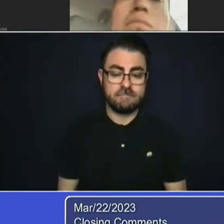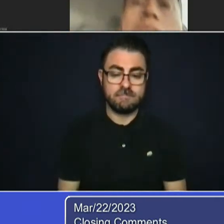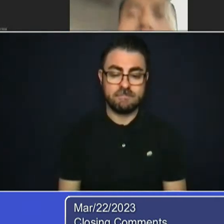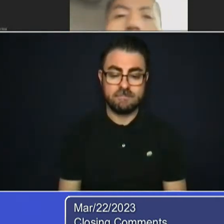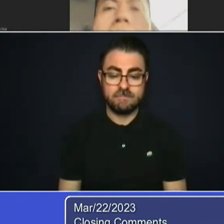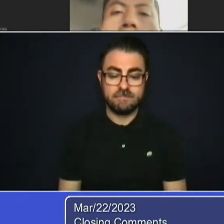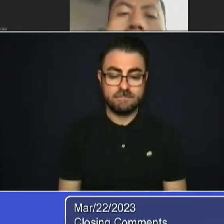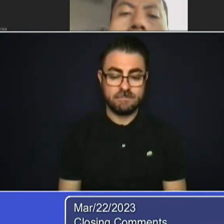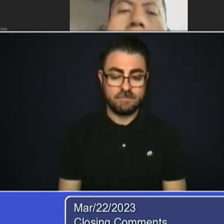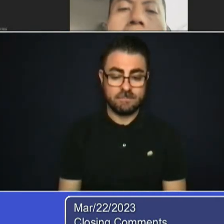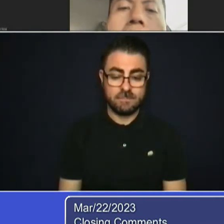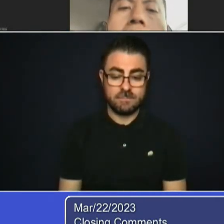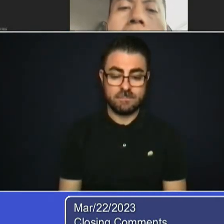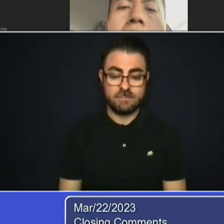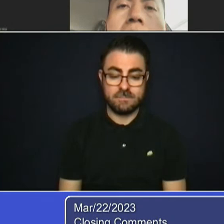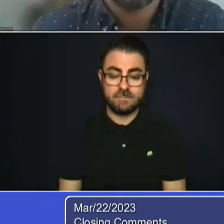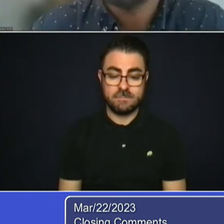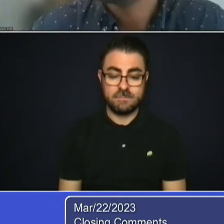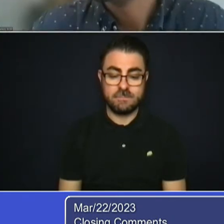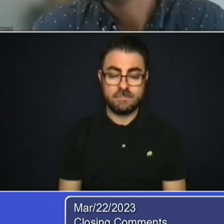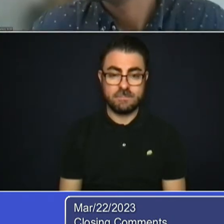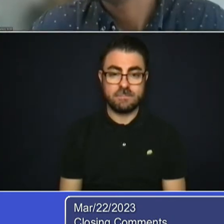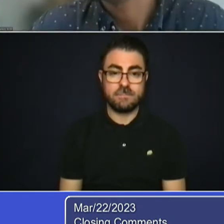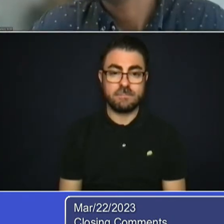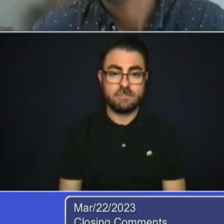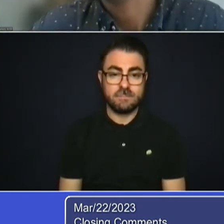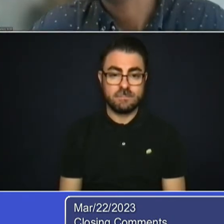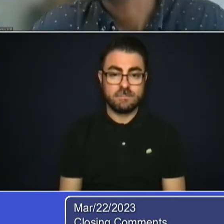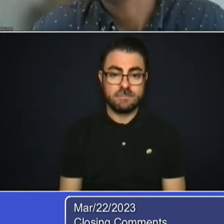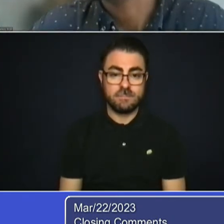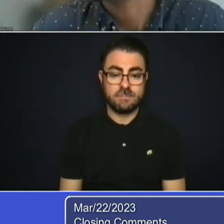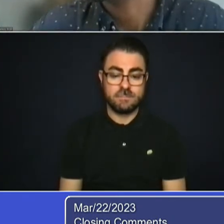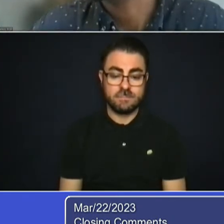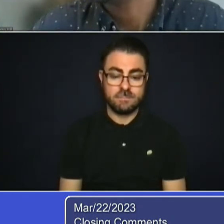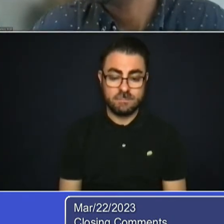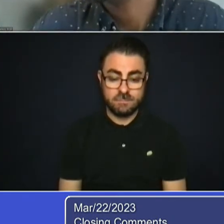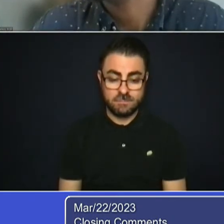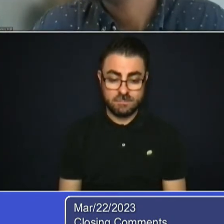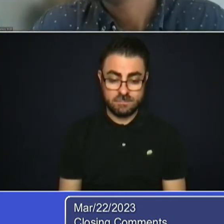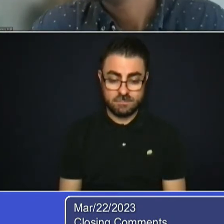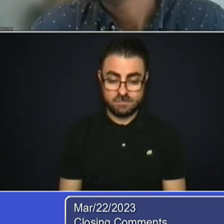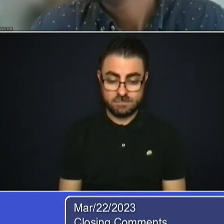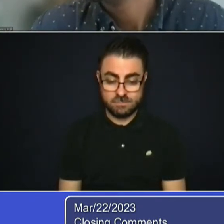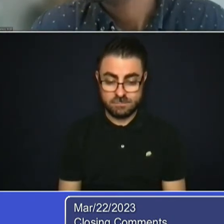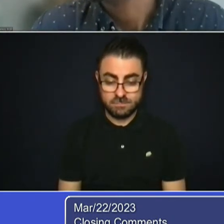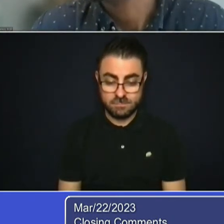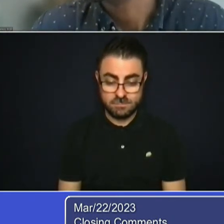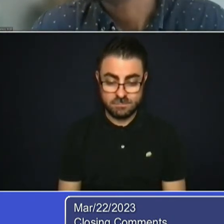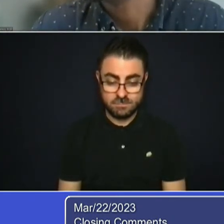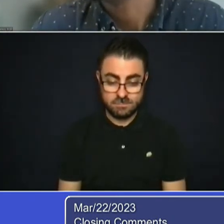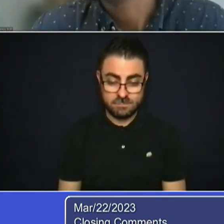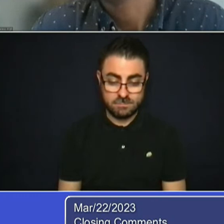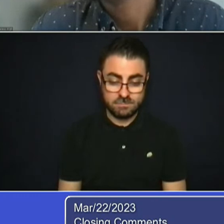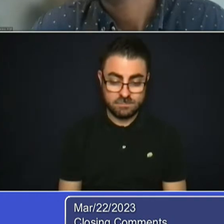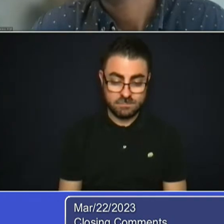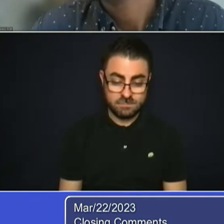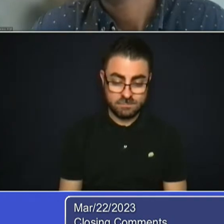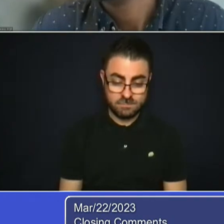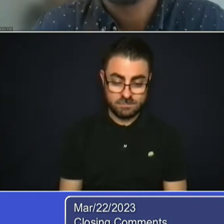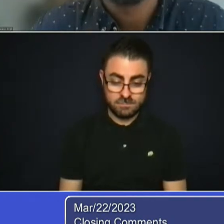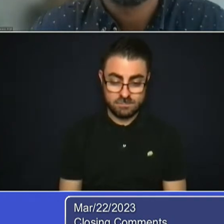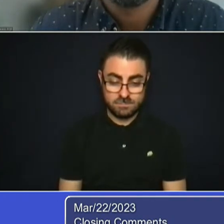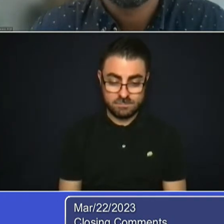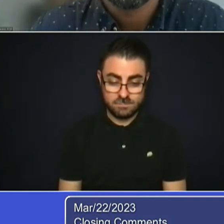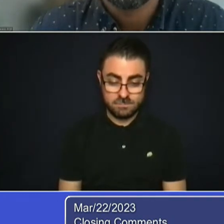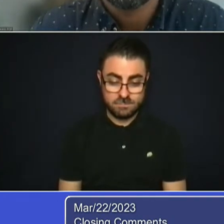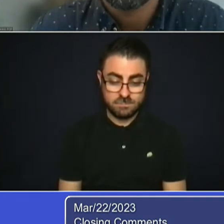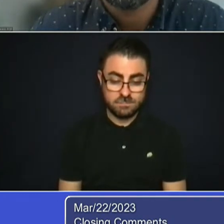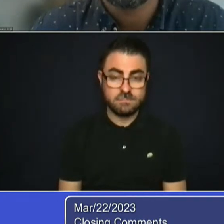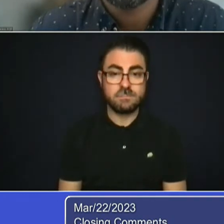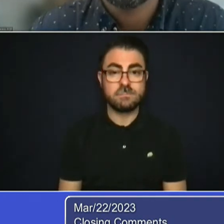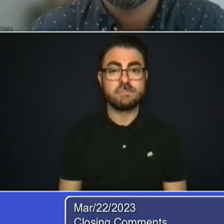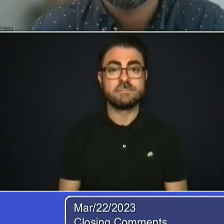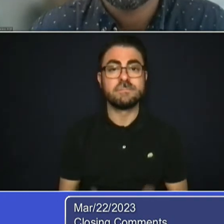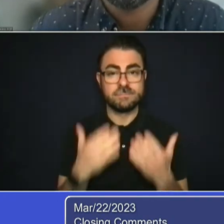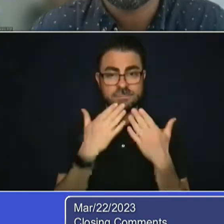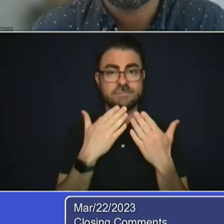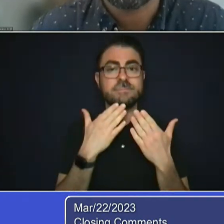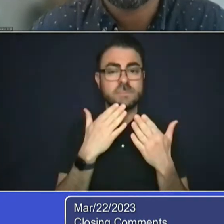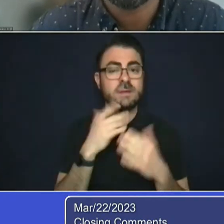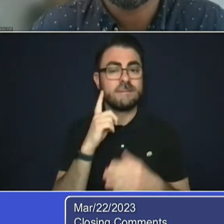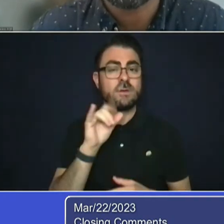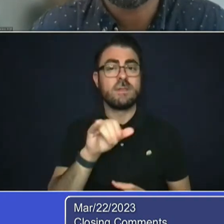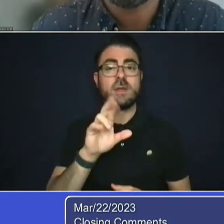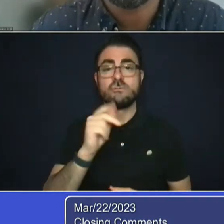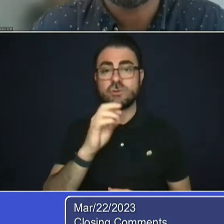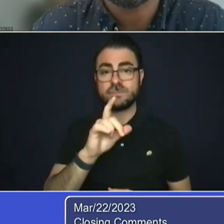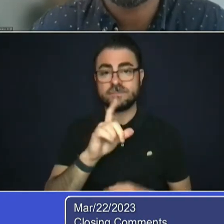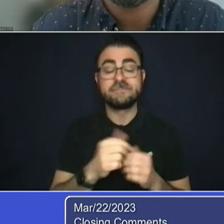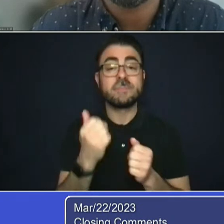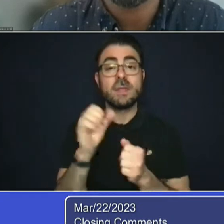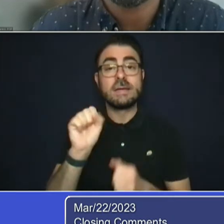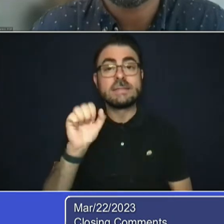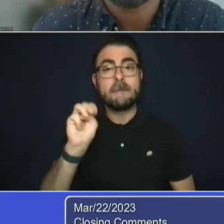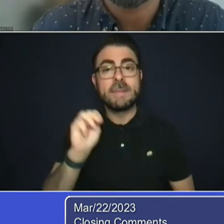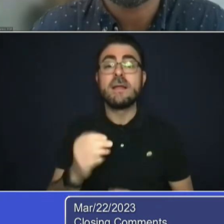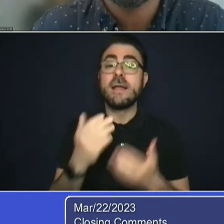FOR THE NEXT TIME.